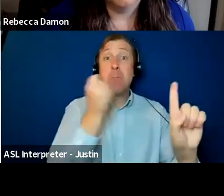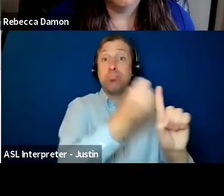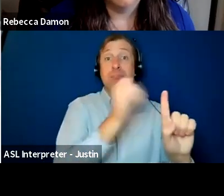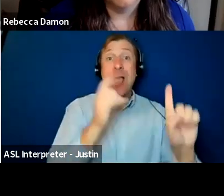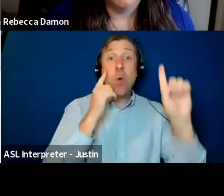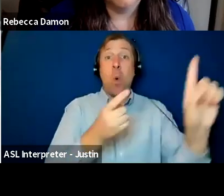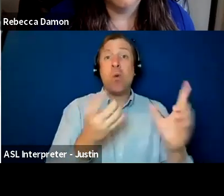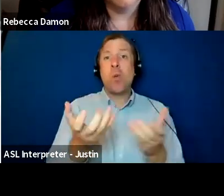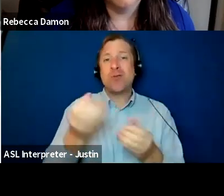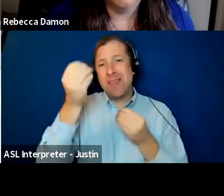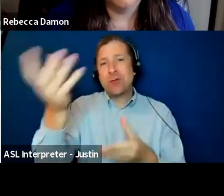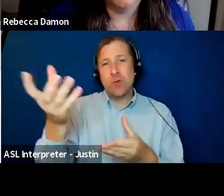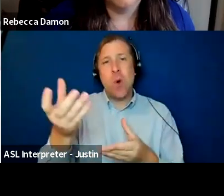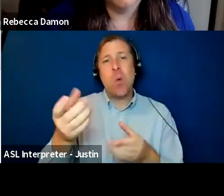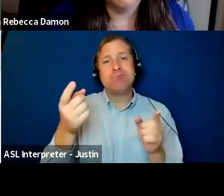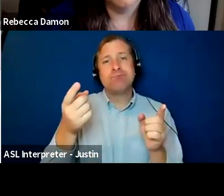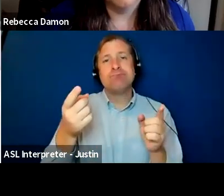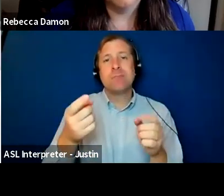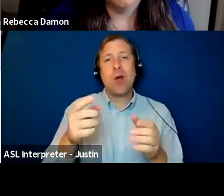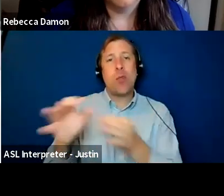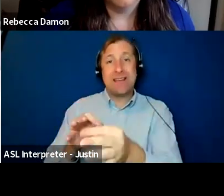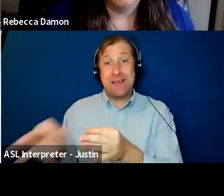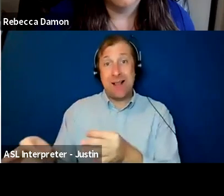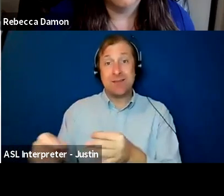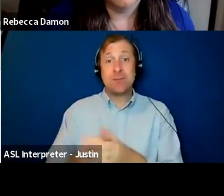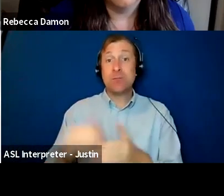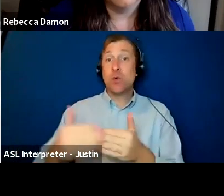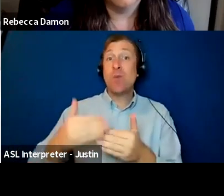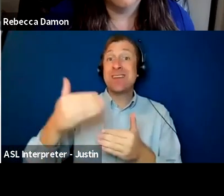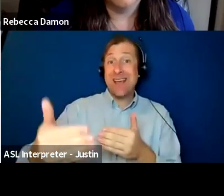So with that, let me introduce our general council,